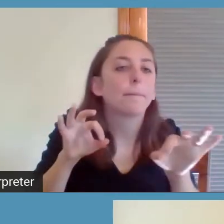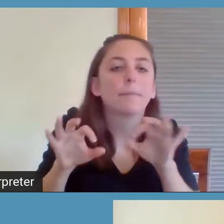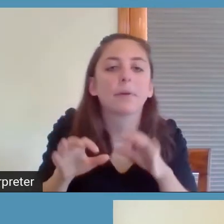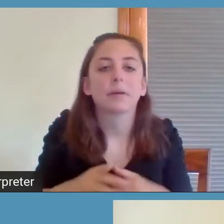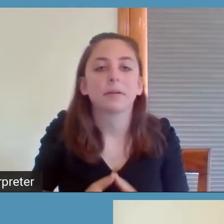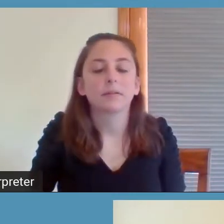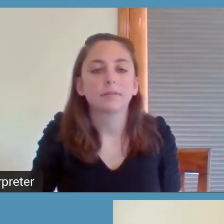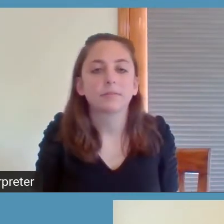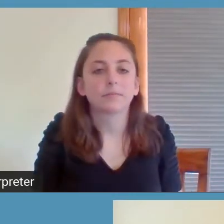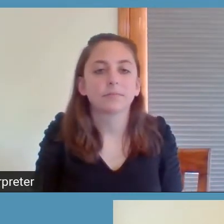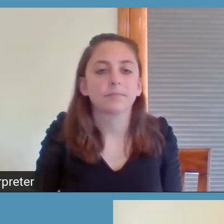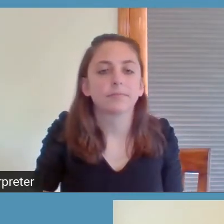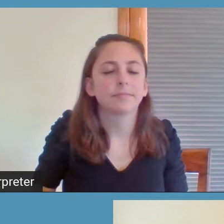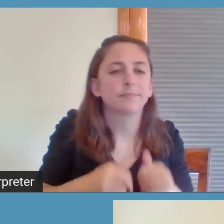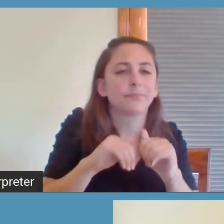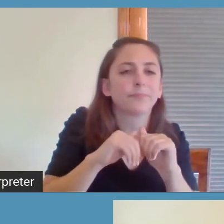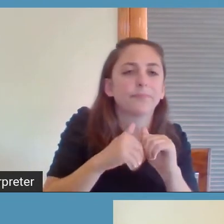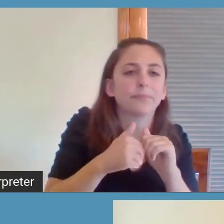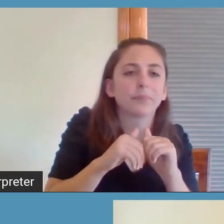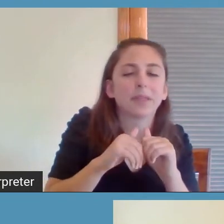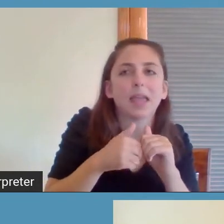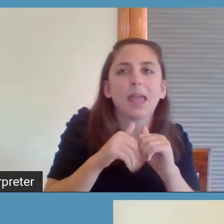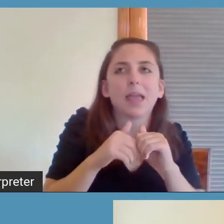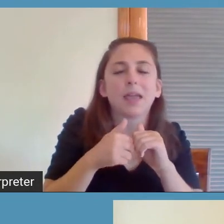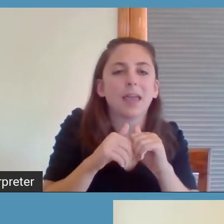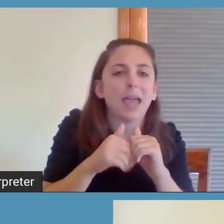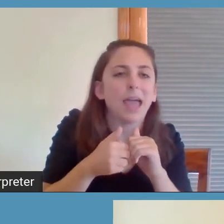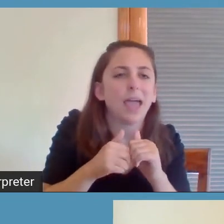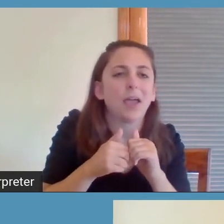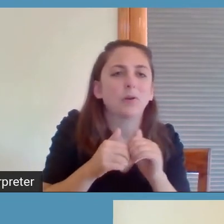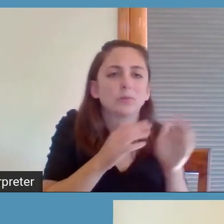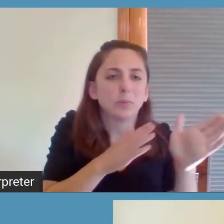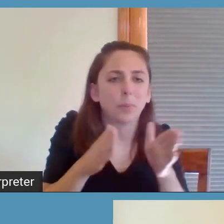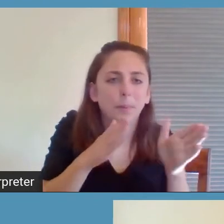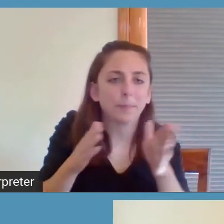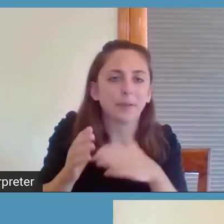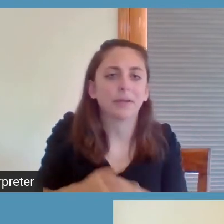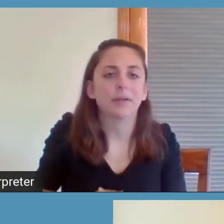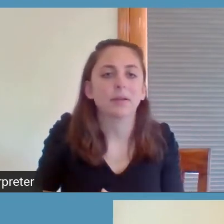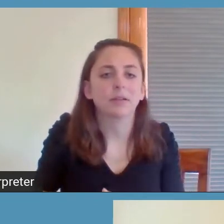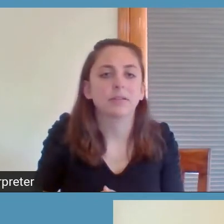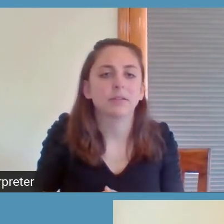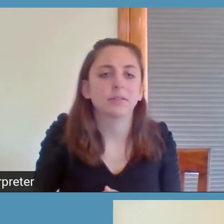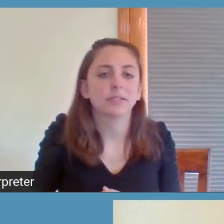and then how it had to happen prior as part of the preparation um to even putting images in the space